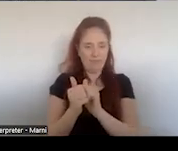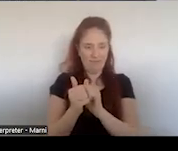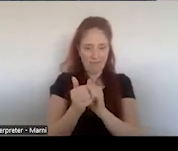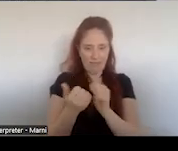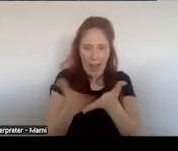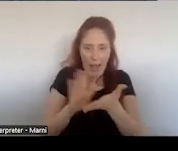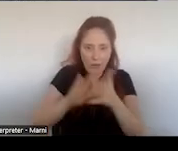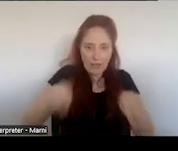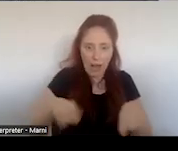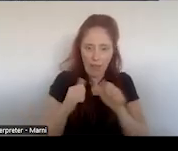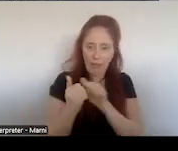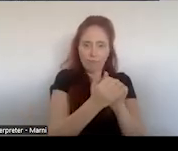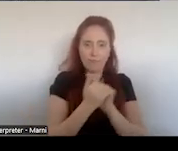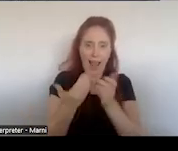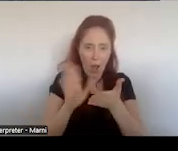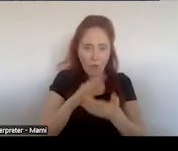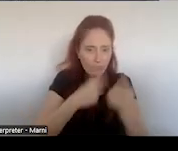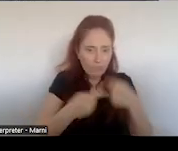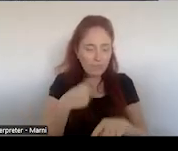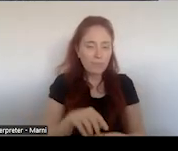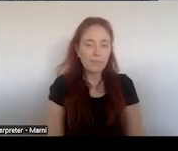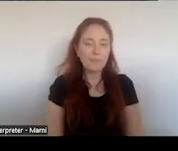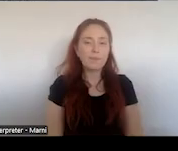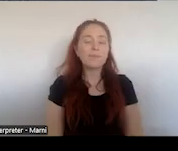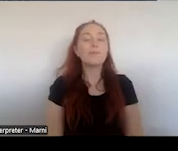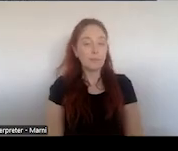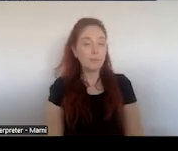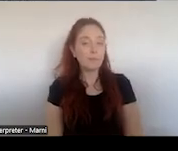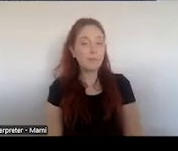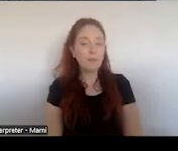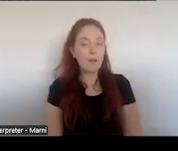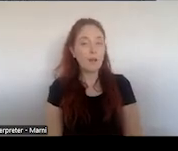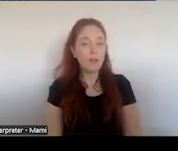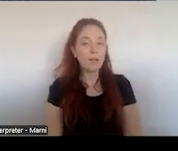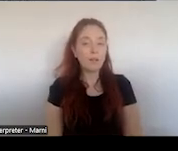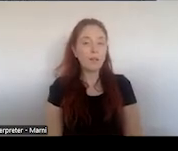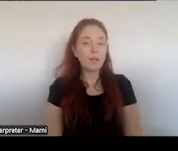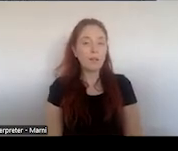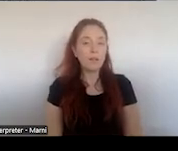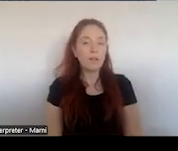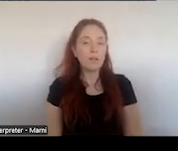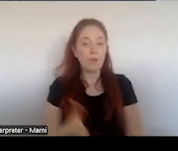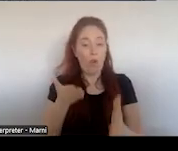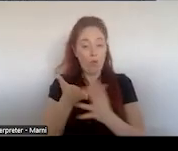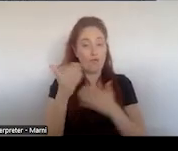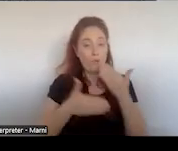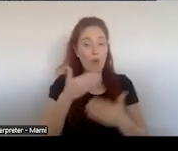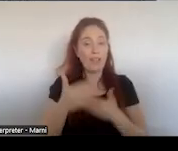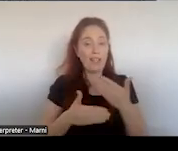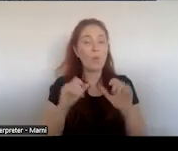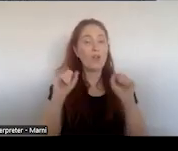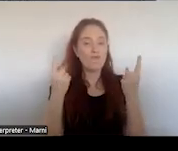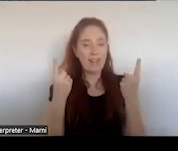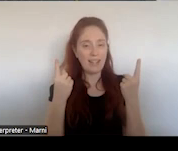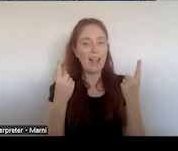Yes, as I mentioned earlier, we recognise that the wider arts, screen, digital games, cultural